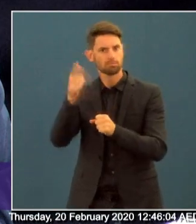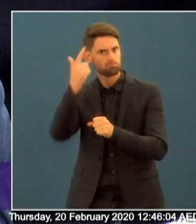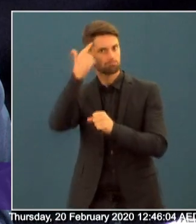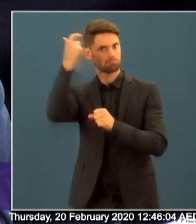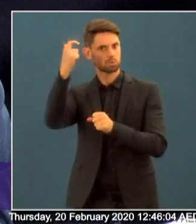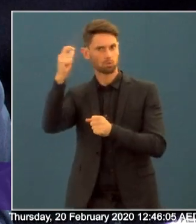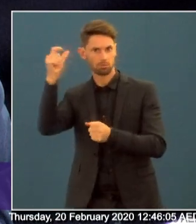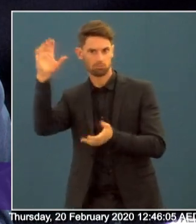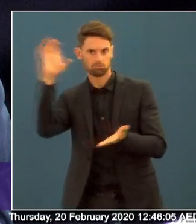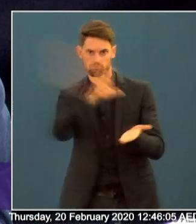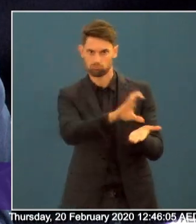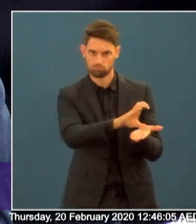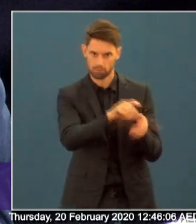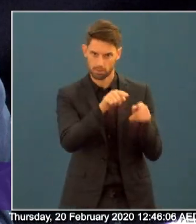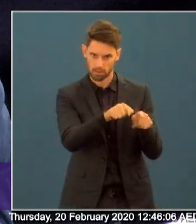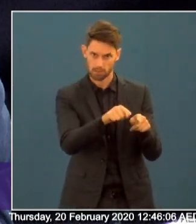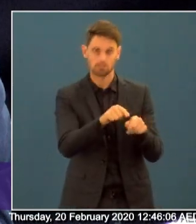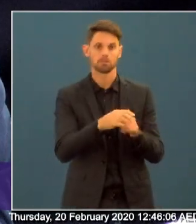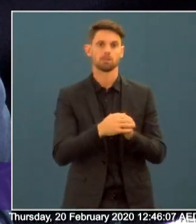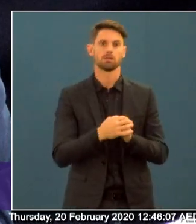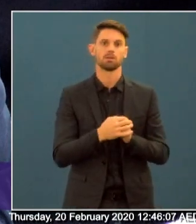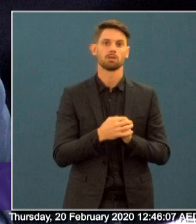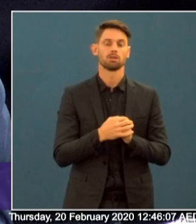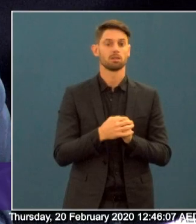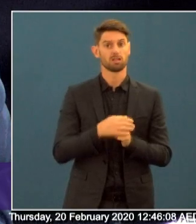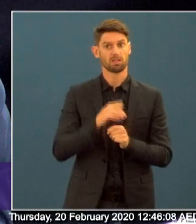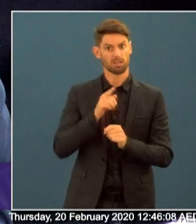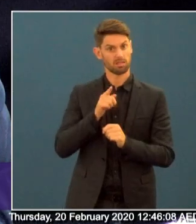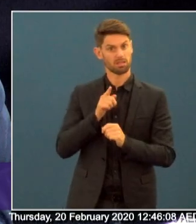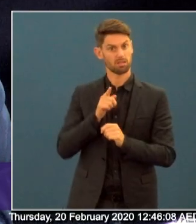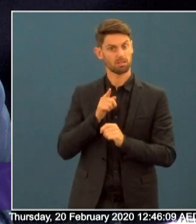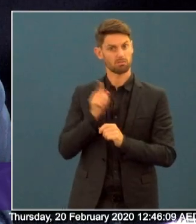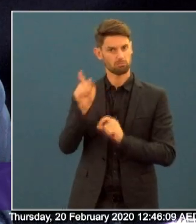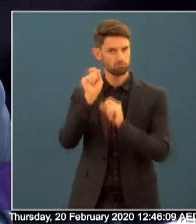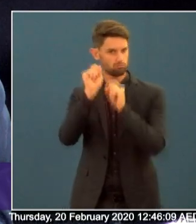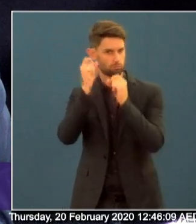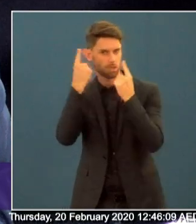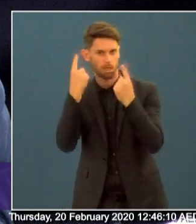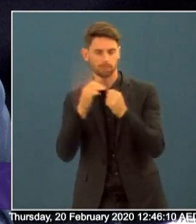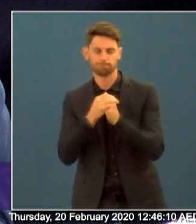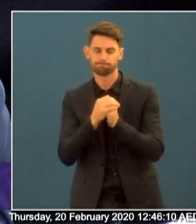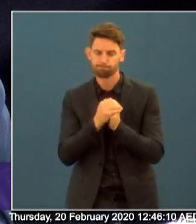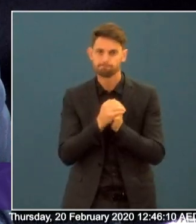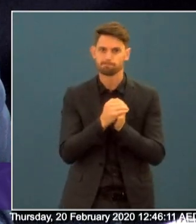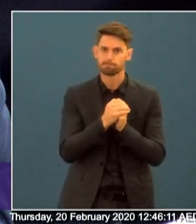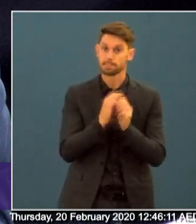And that organisation recognised a gap between health, particularly mental health,